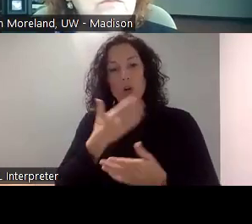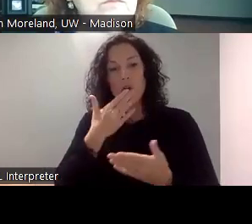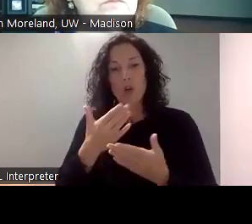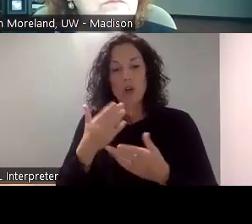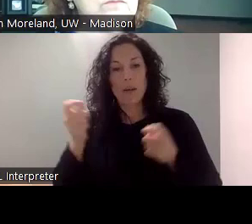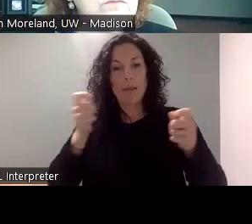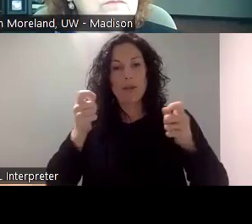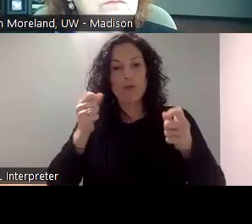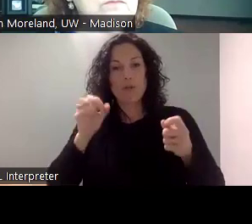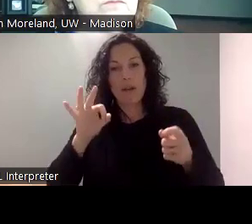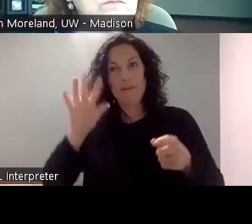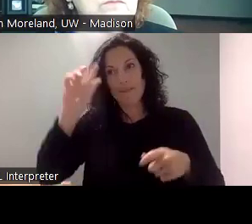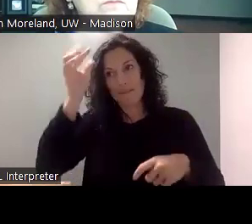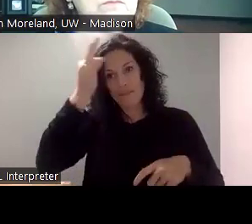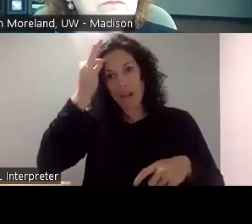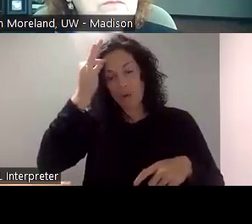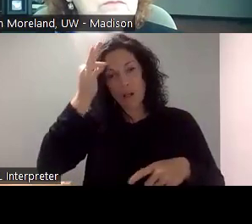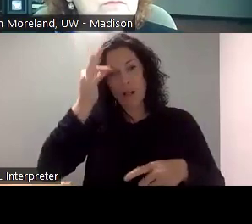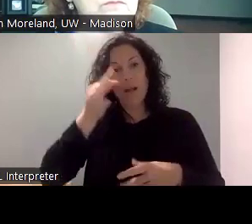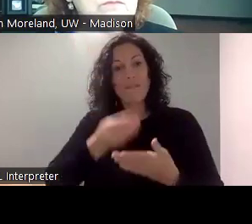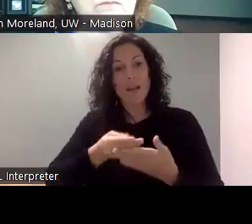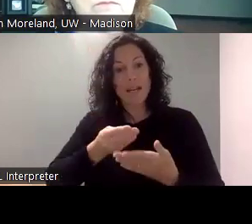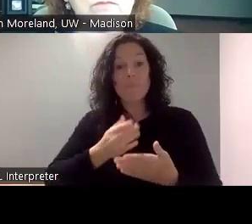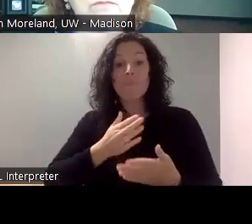So one of the things my institution does is,